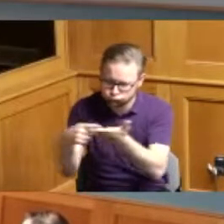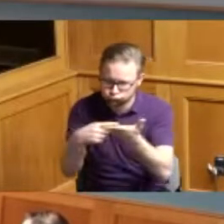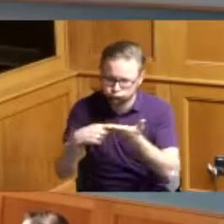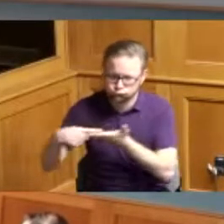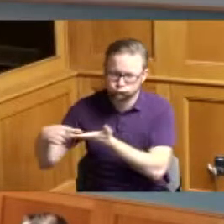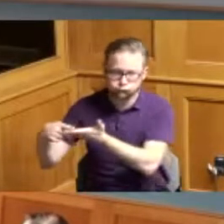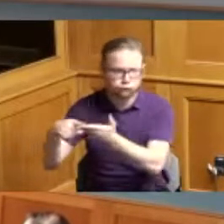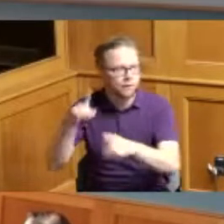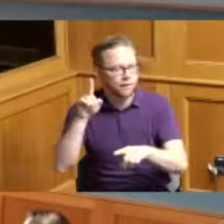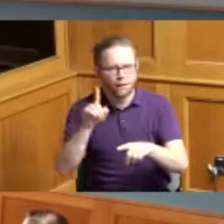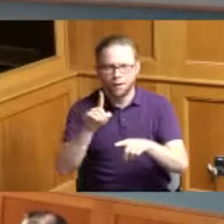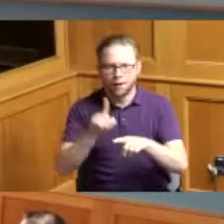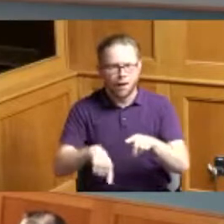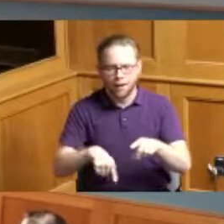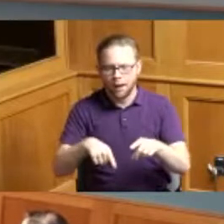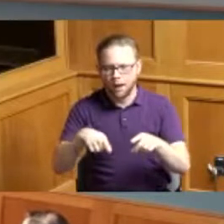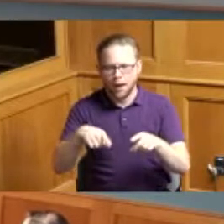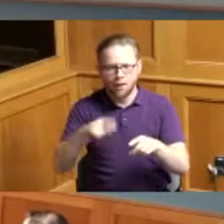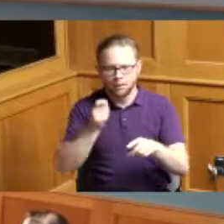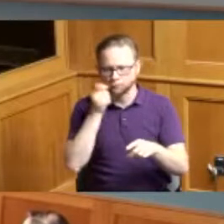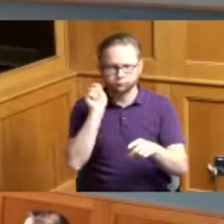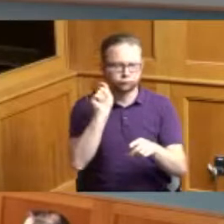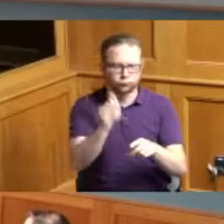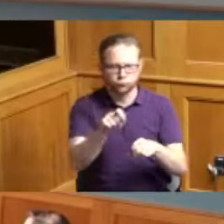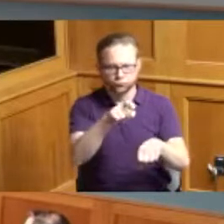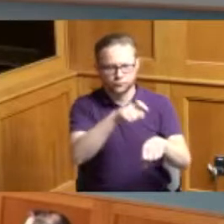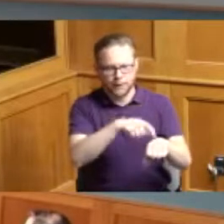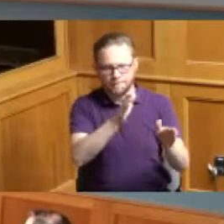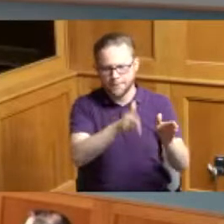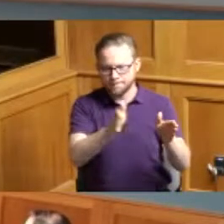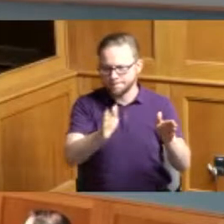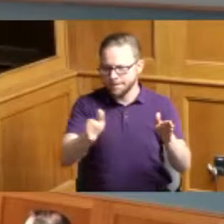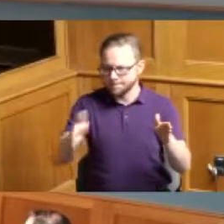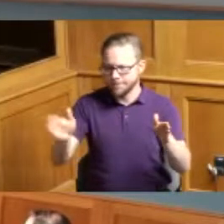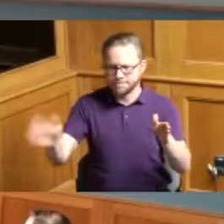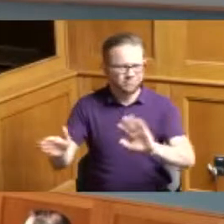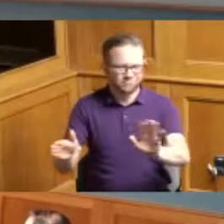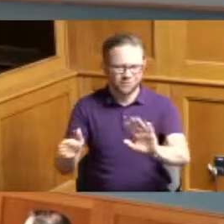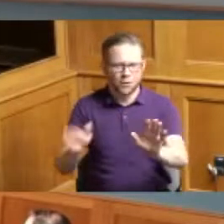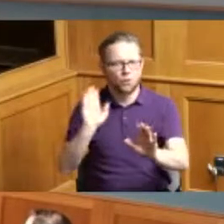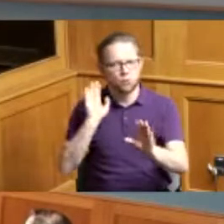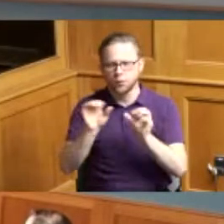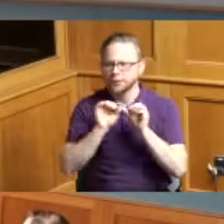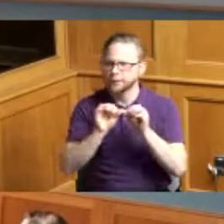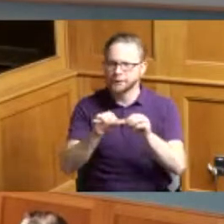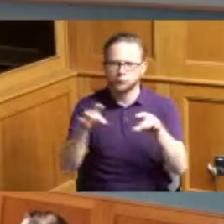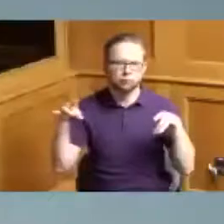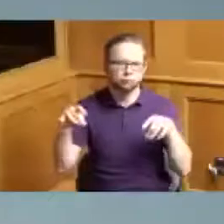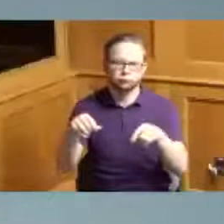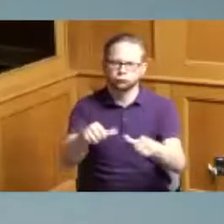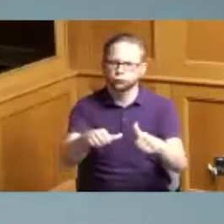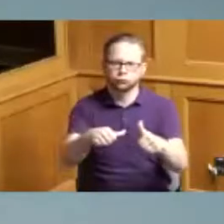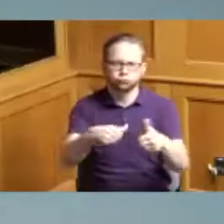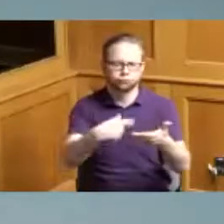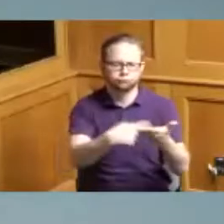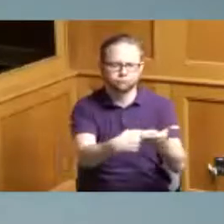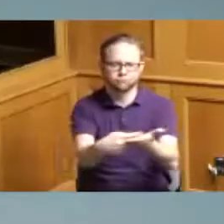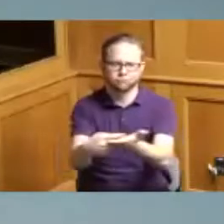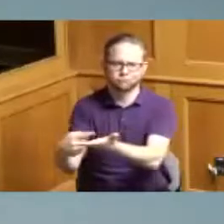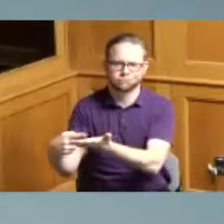here's where we're going to do this and here's where we're going to do that I mean this is something that we're going to be working on continually and we'll be checking in